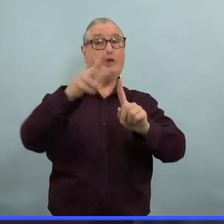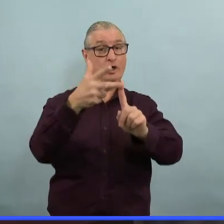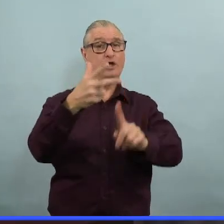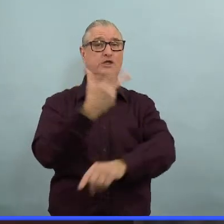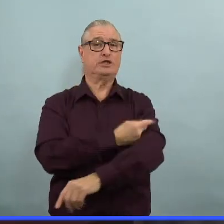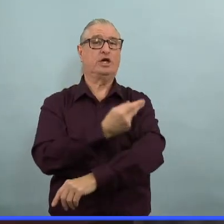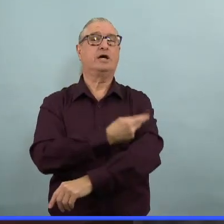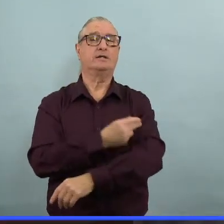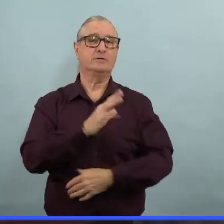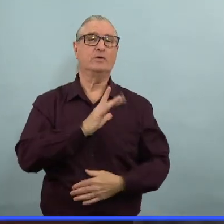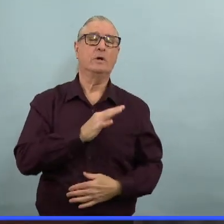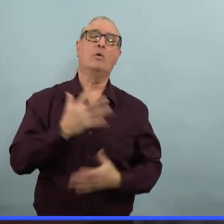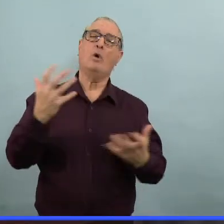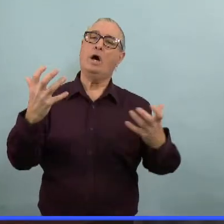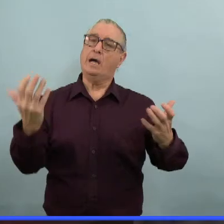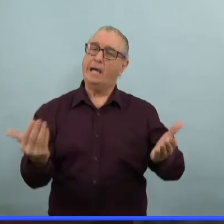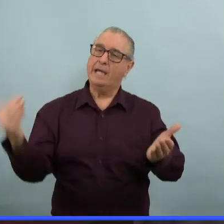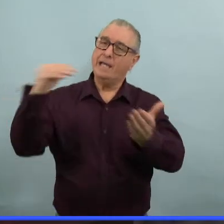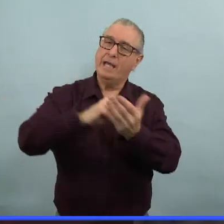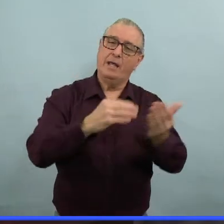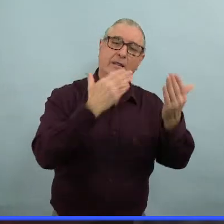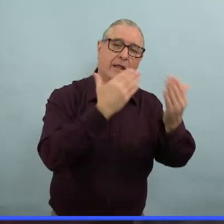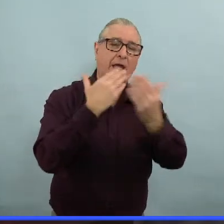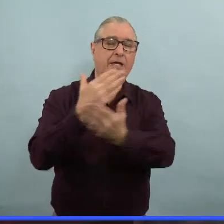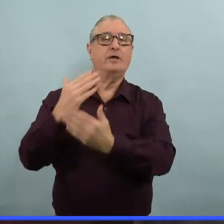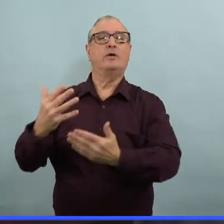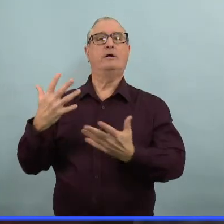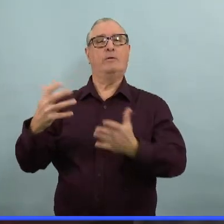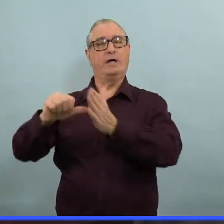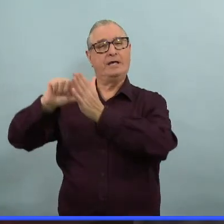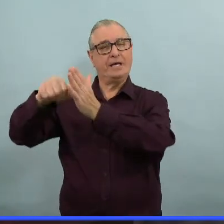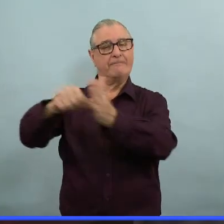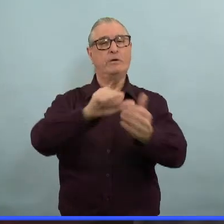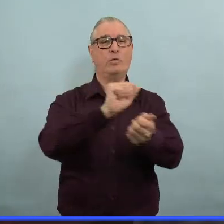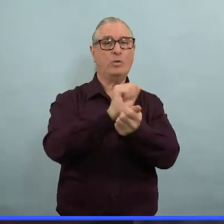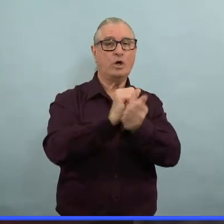our front line and essential service workers for helping to keep manitobans safe during